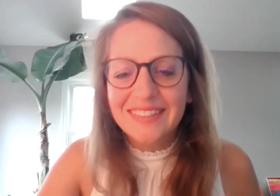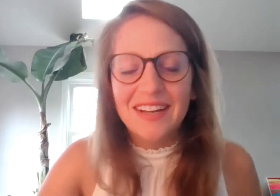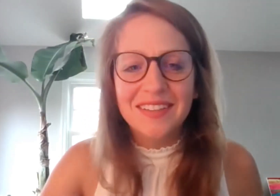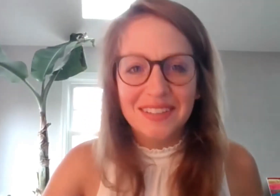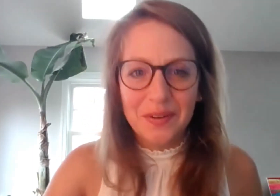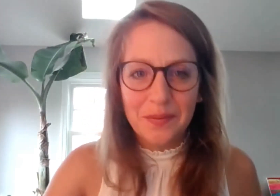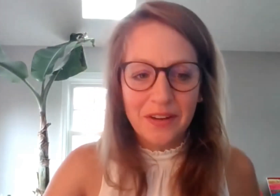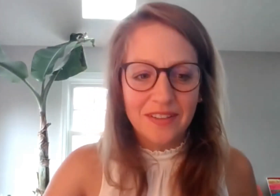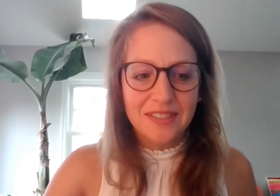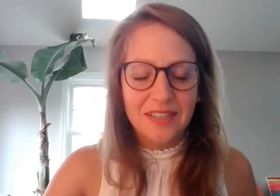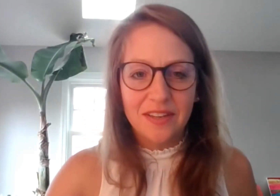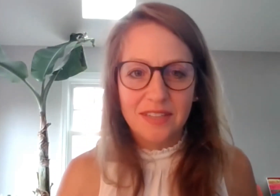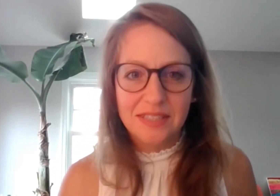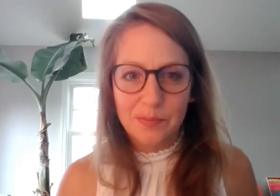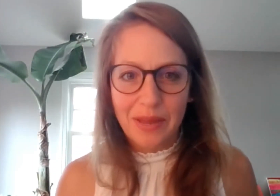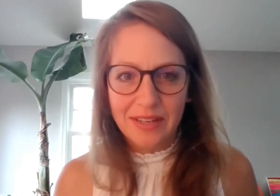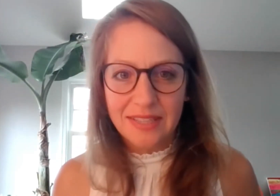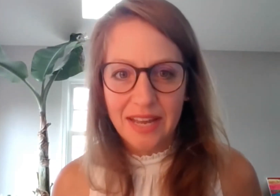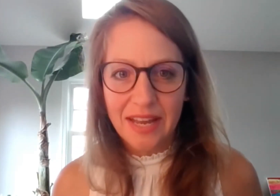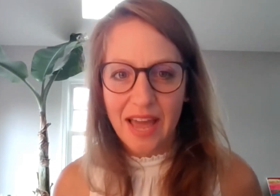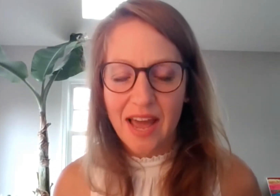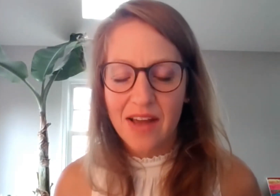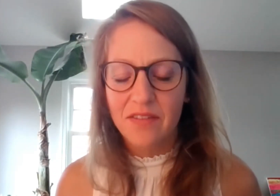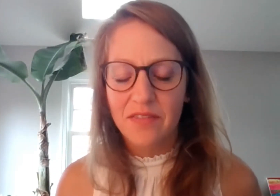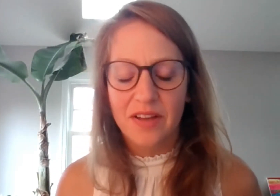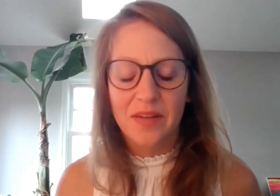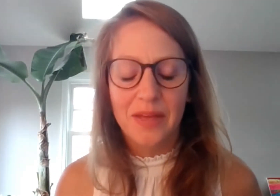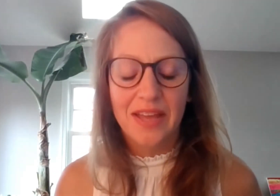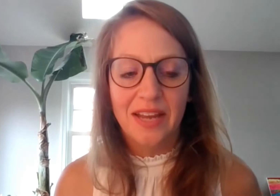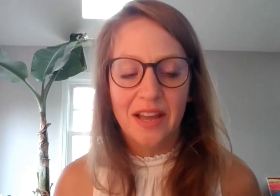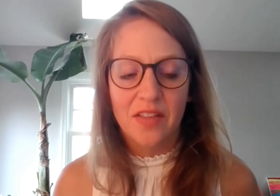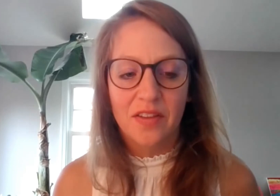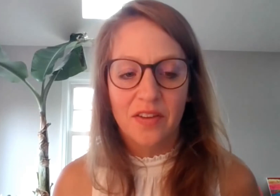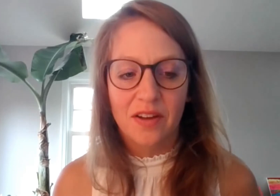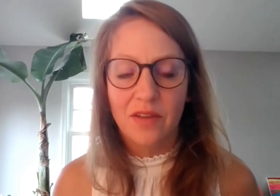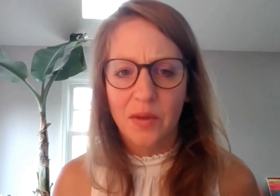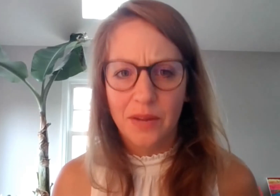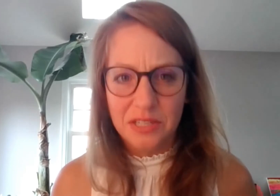Dr.Homiyar, does Benetech have any other evaluation reports